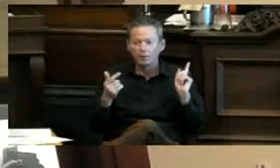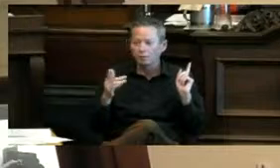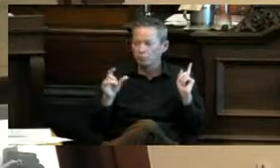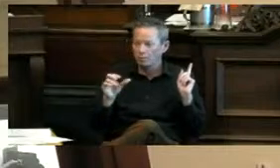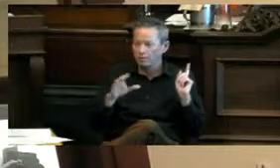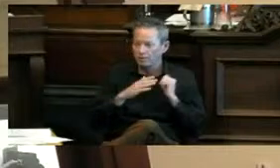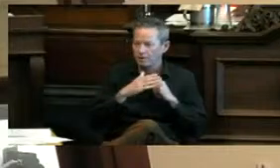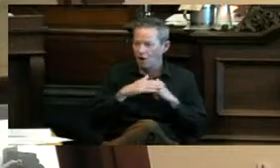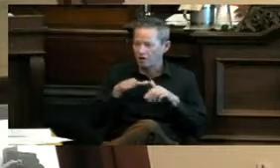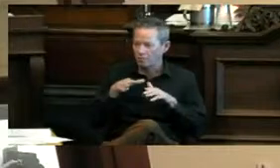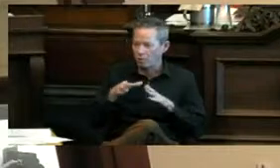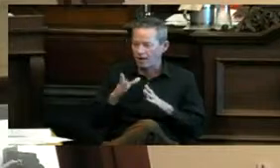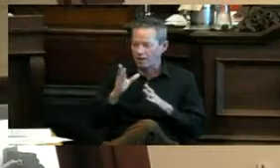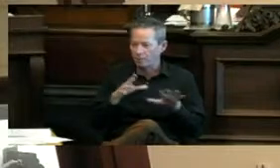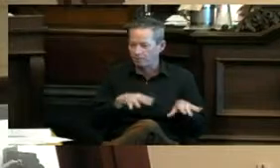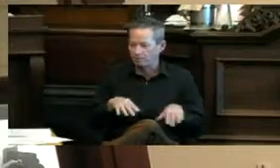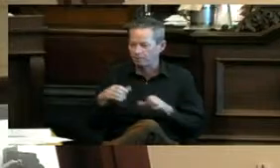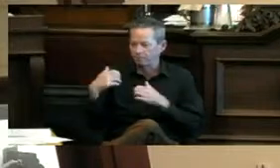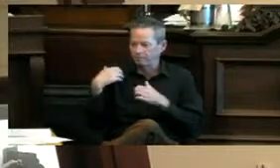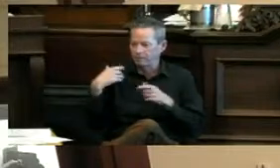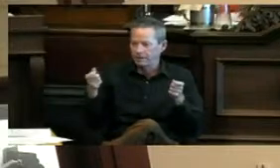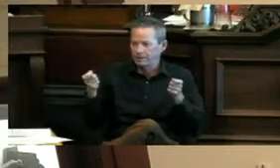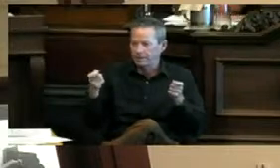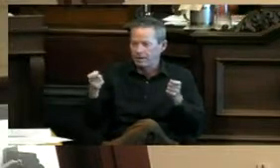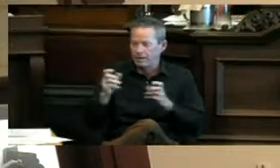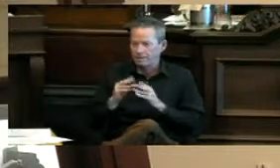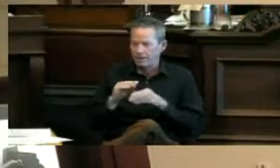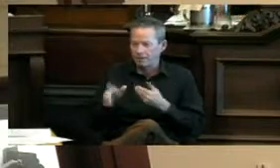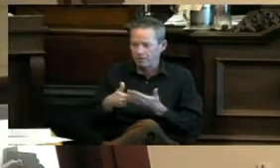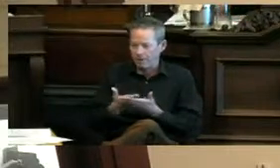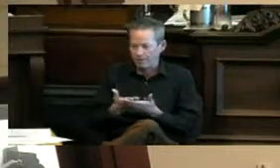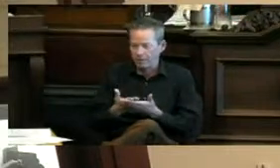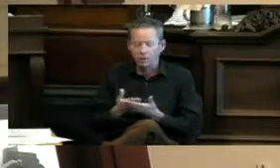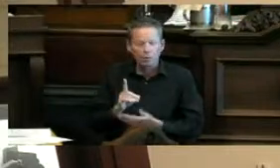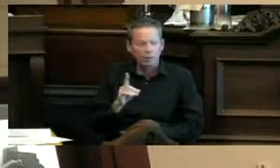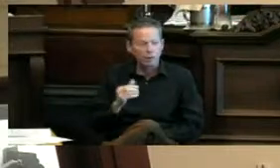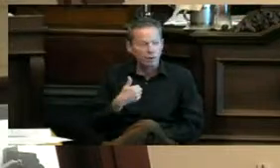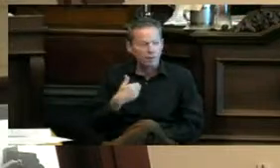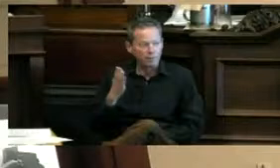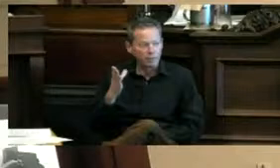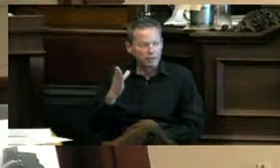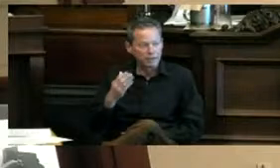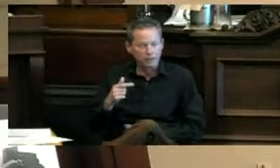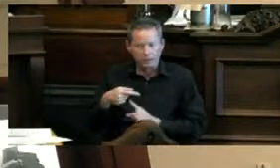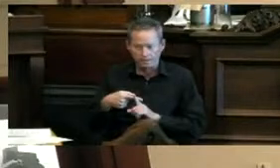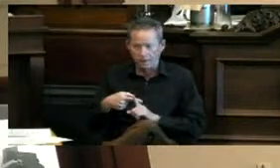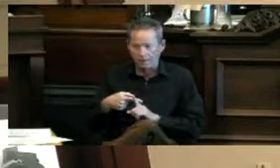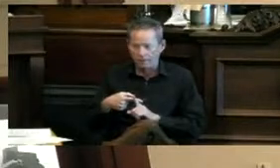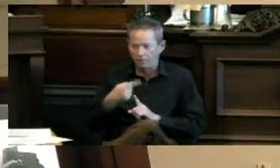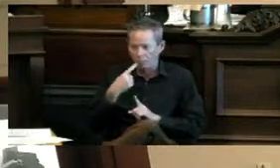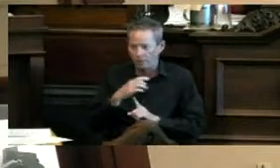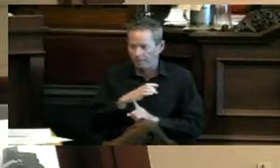President. Melendez. Here. Council member Gruber is on his way. On his way here. And he